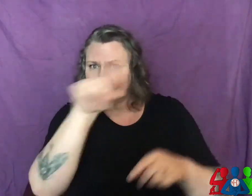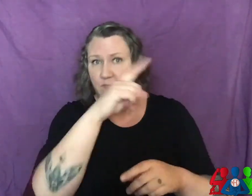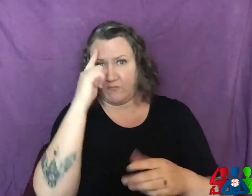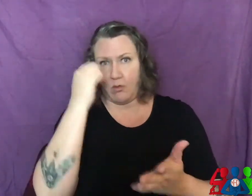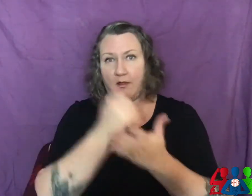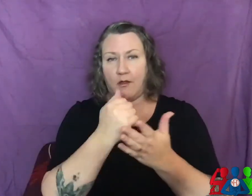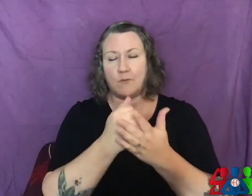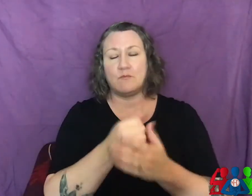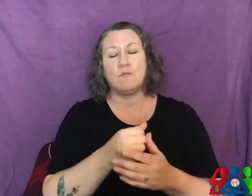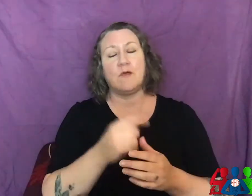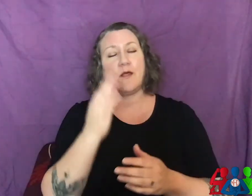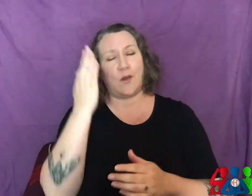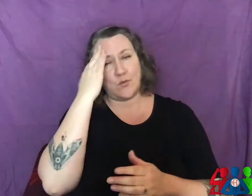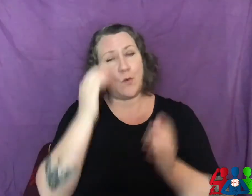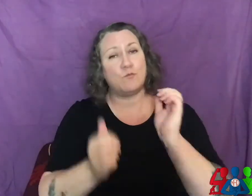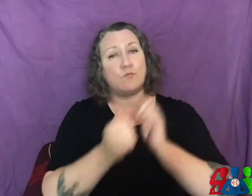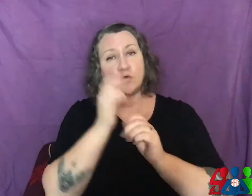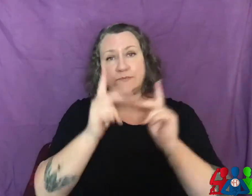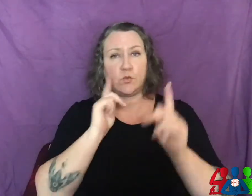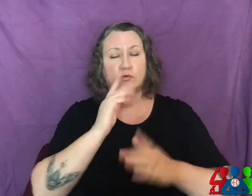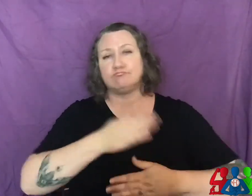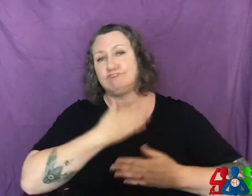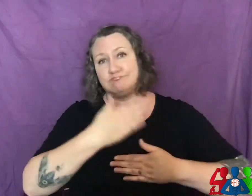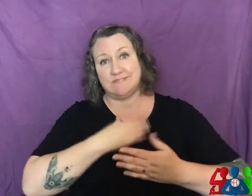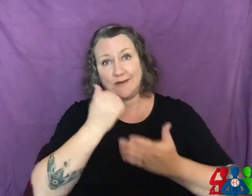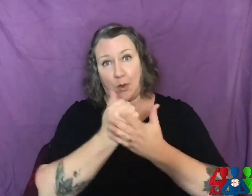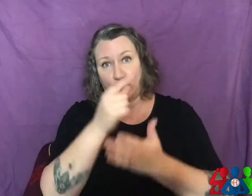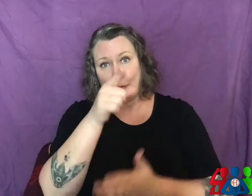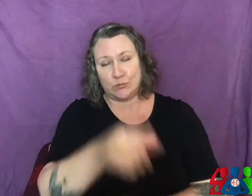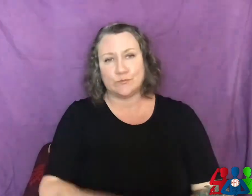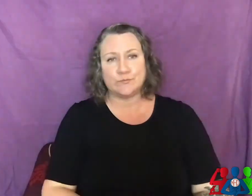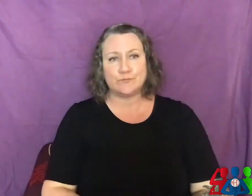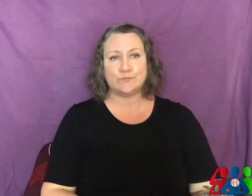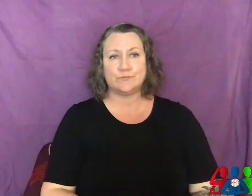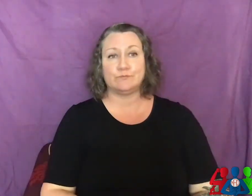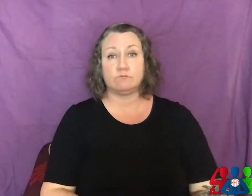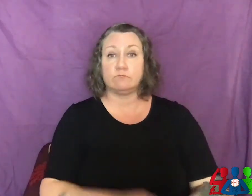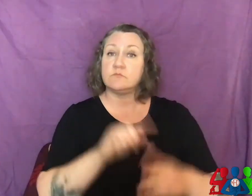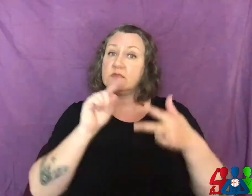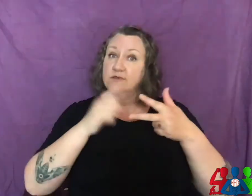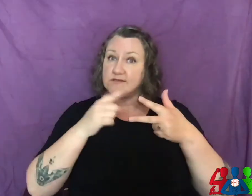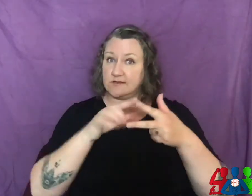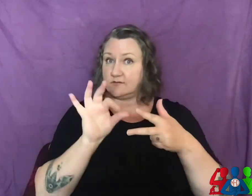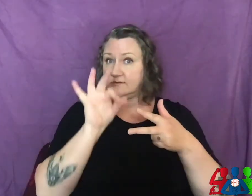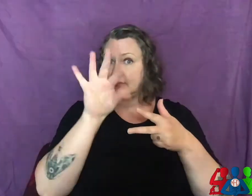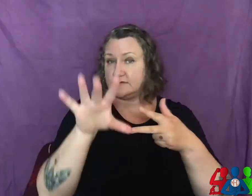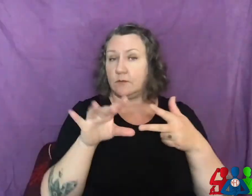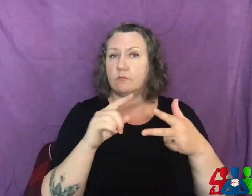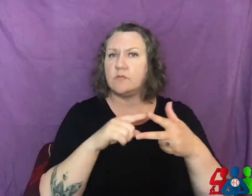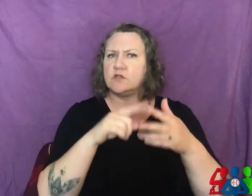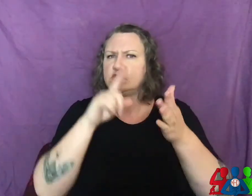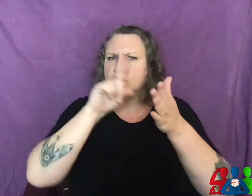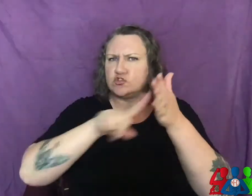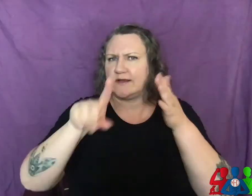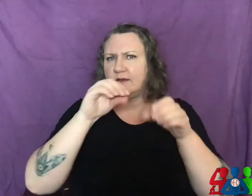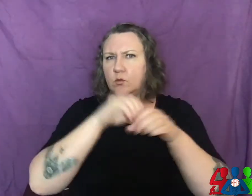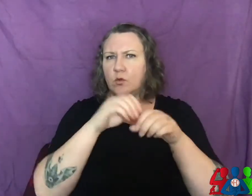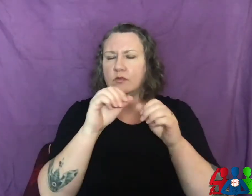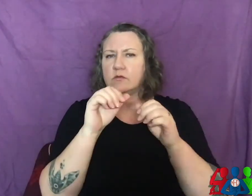technology. Ask them for help. I know most people that I've asked are thrilled to help out.